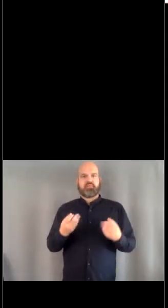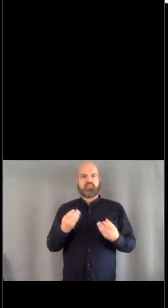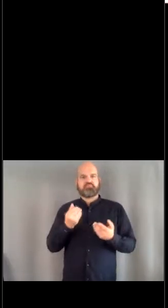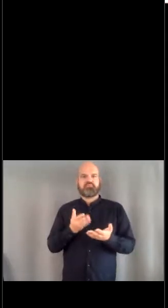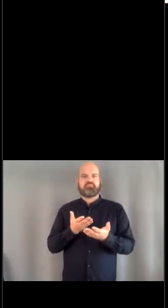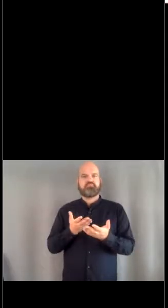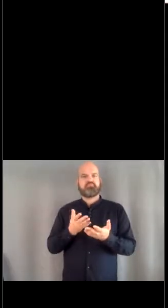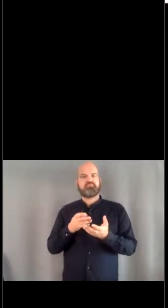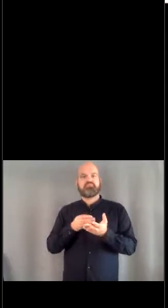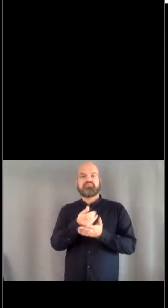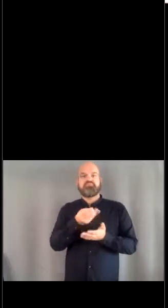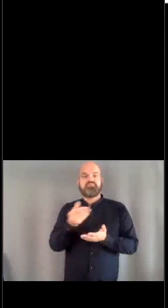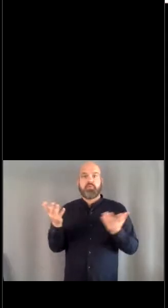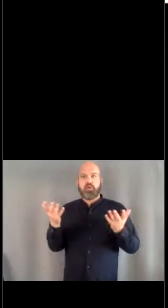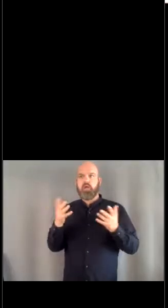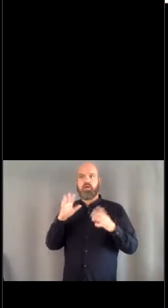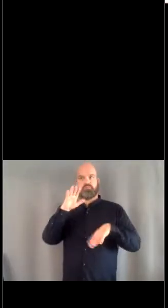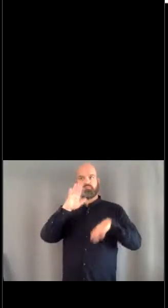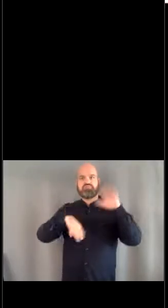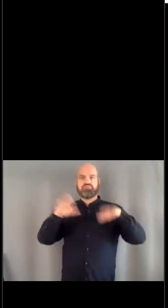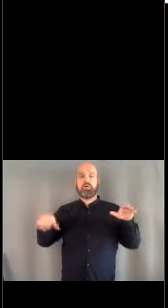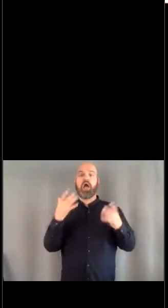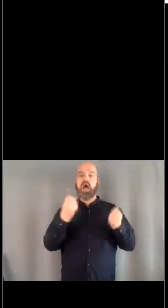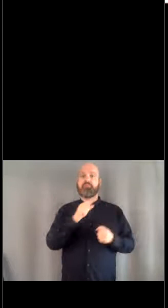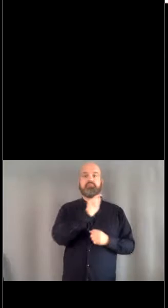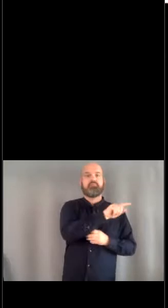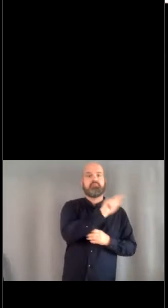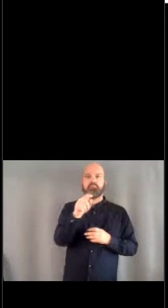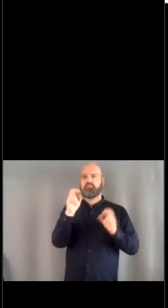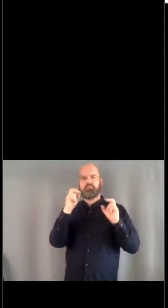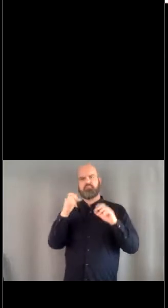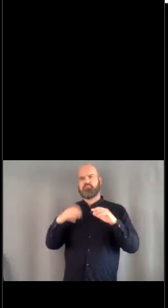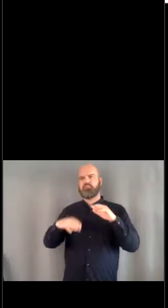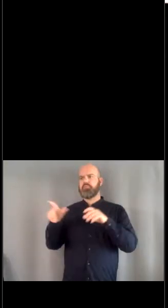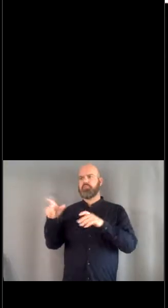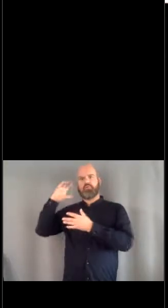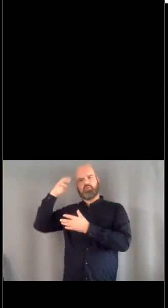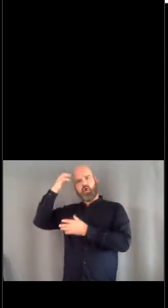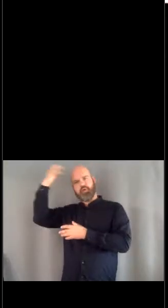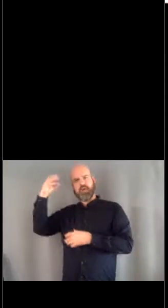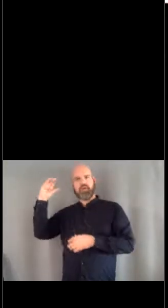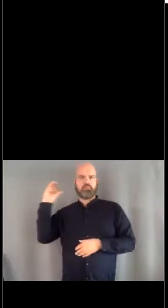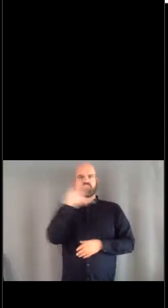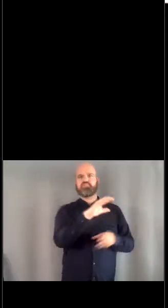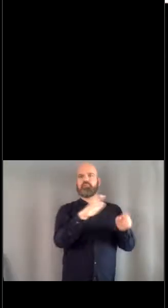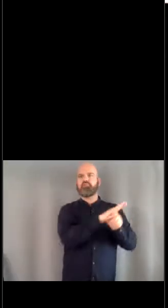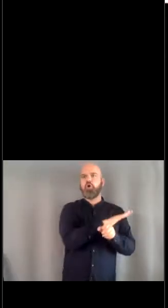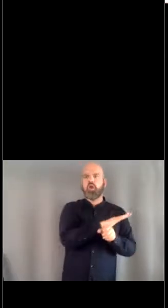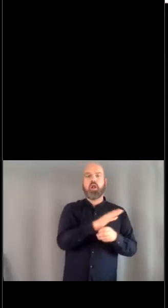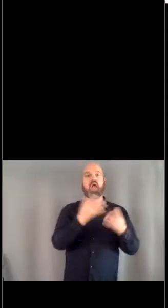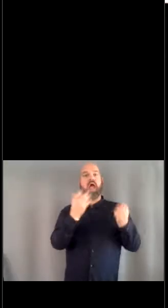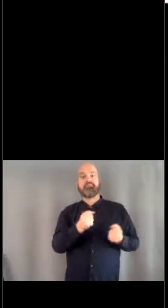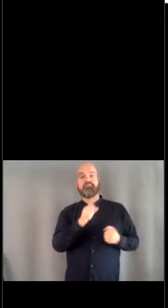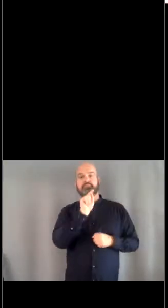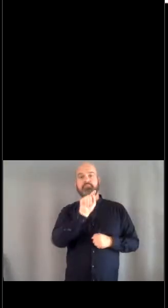Some completely subsidize the premium. Some only target people who are living in poverty so you have two conditions: